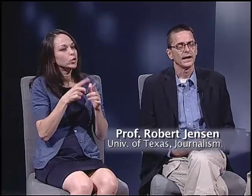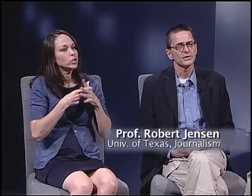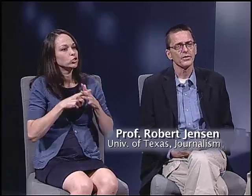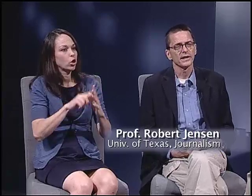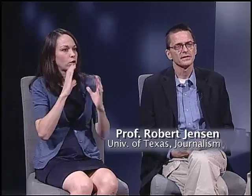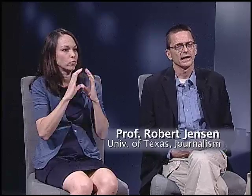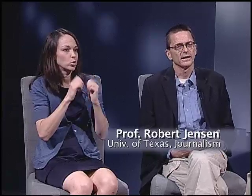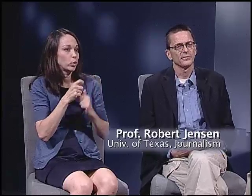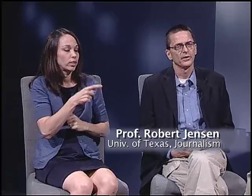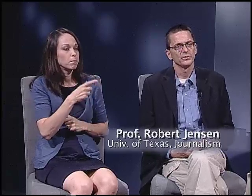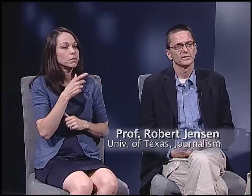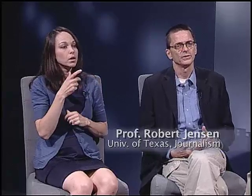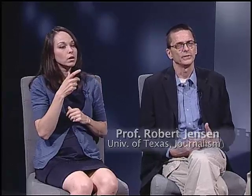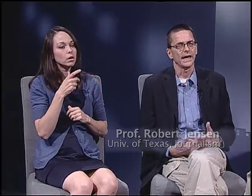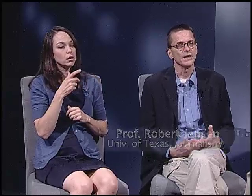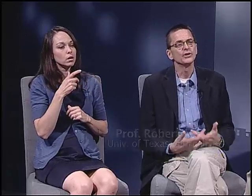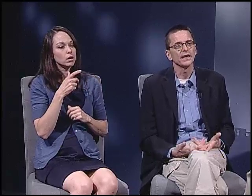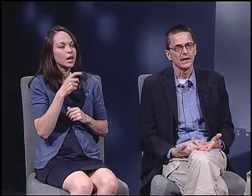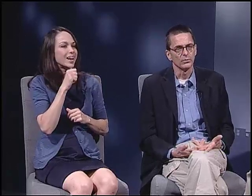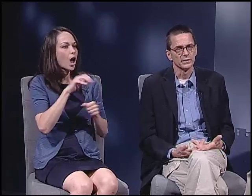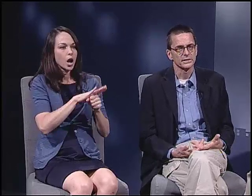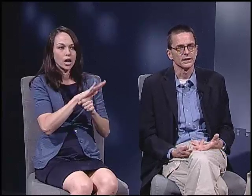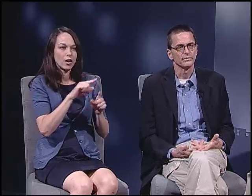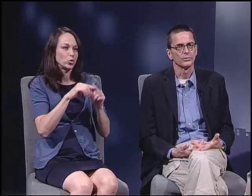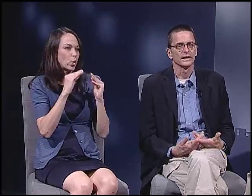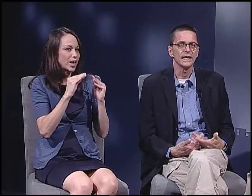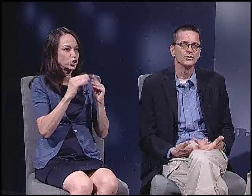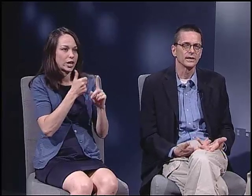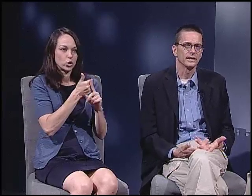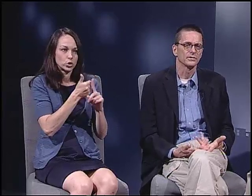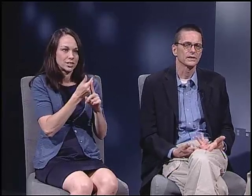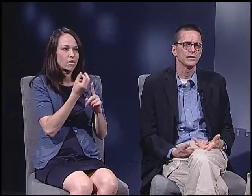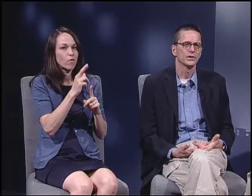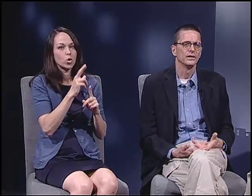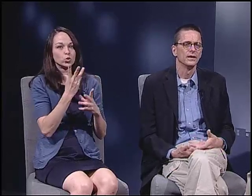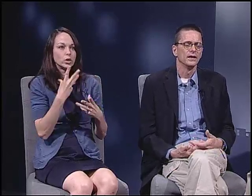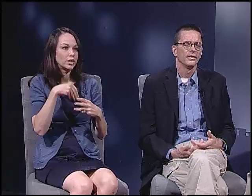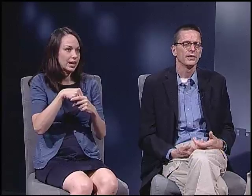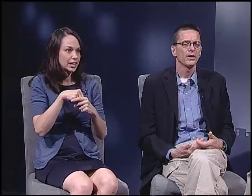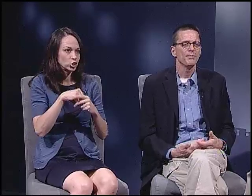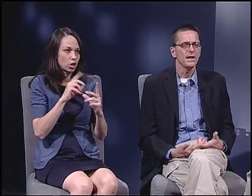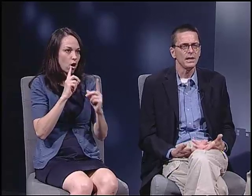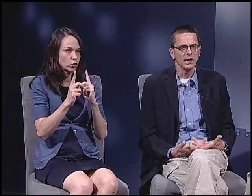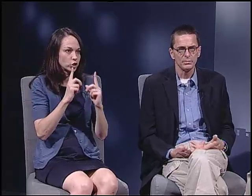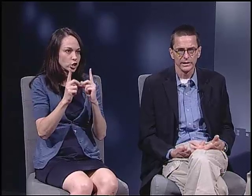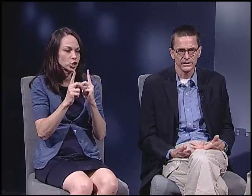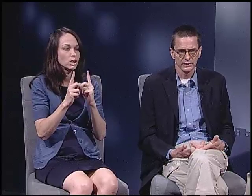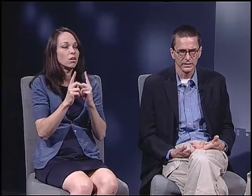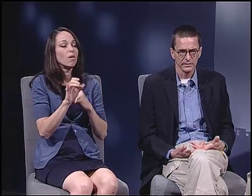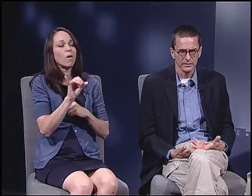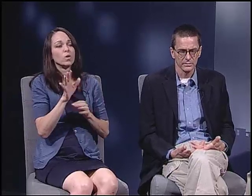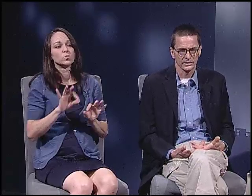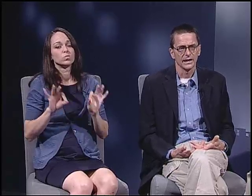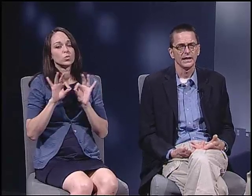I also think it's not enough though just to educate one's self or engage in conversation. There are many, many places in this society